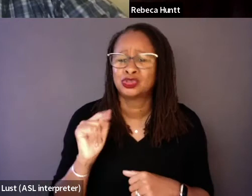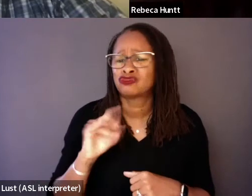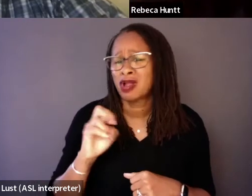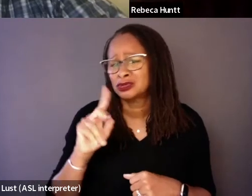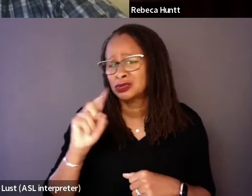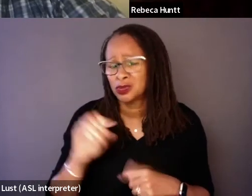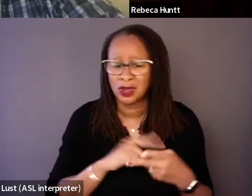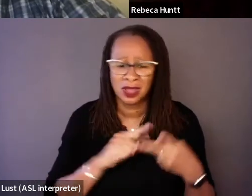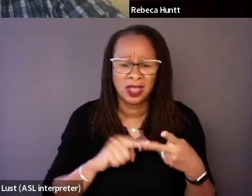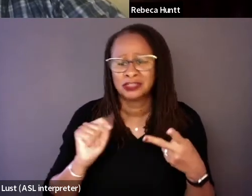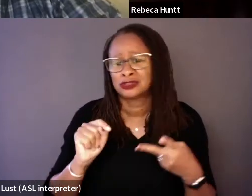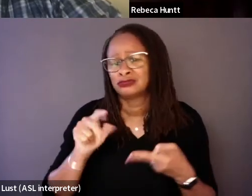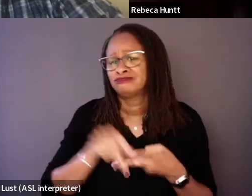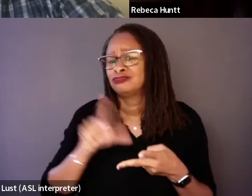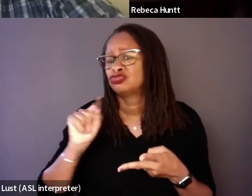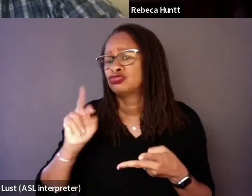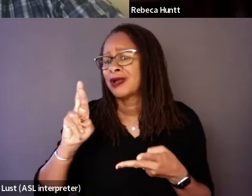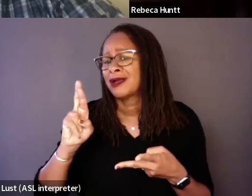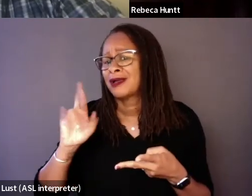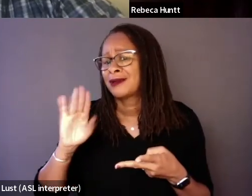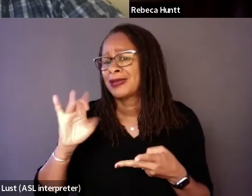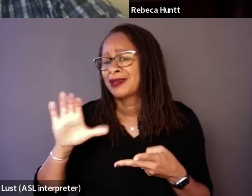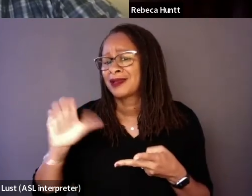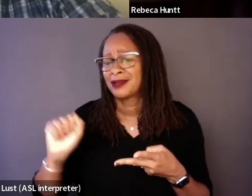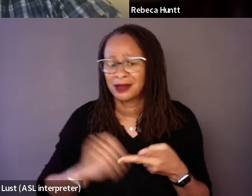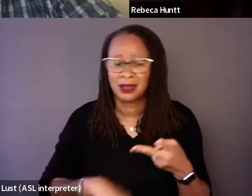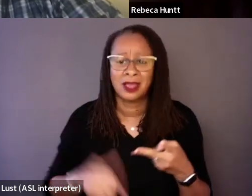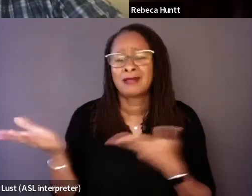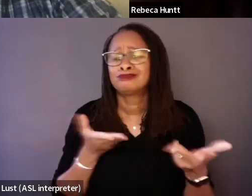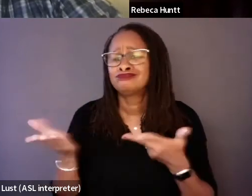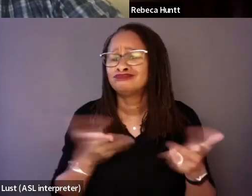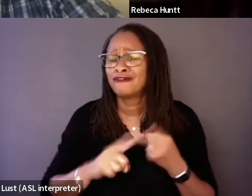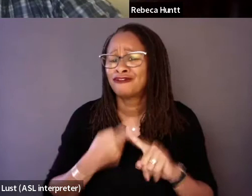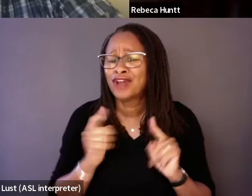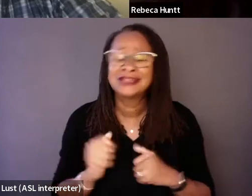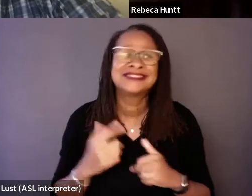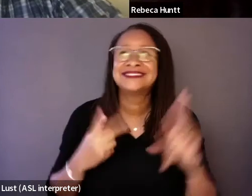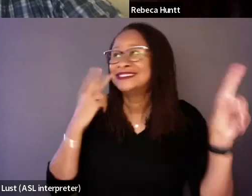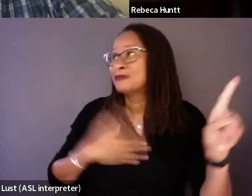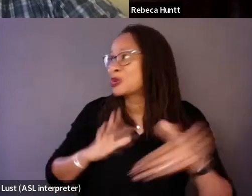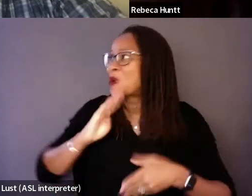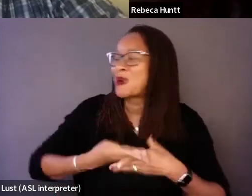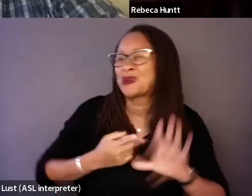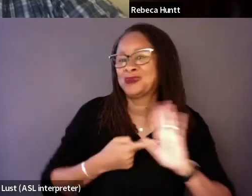Oh, my God, they loved T they went to Toronto. They went to Tribeca. They brought all their friends.